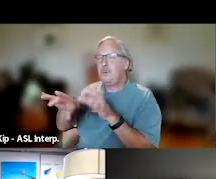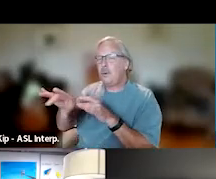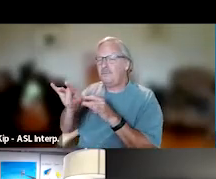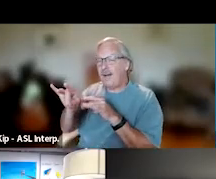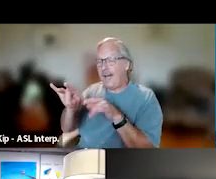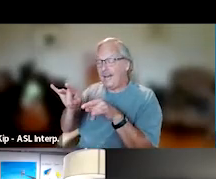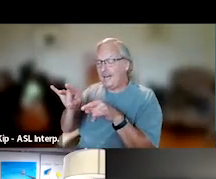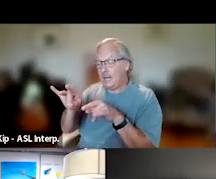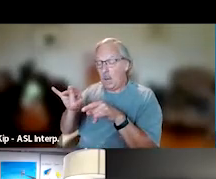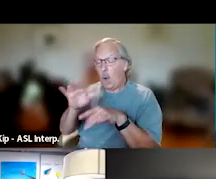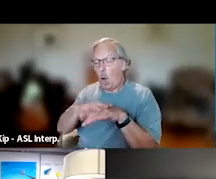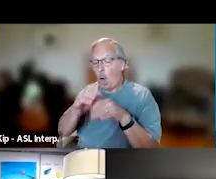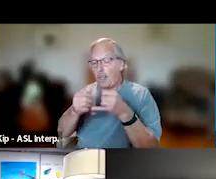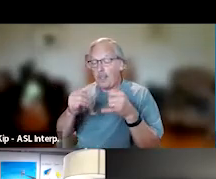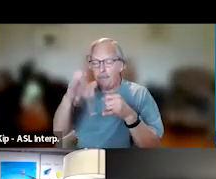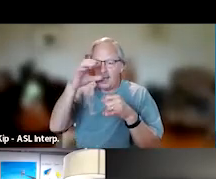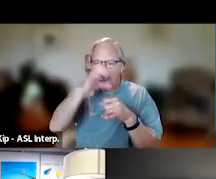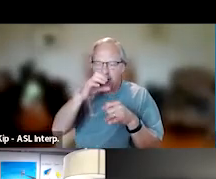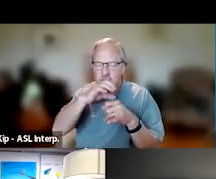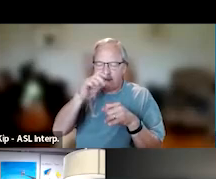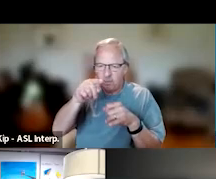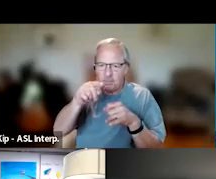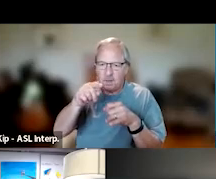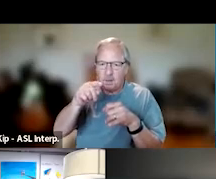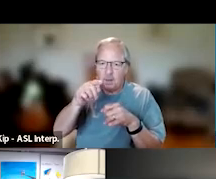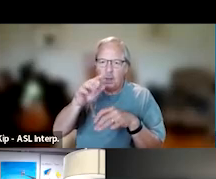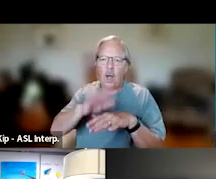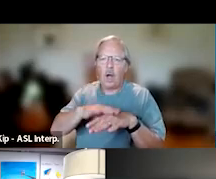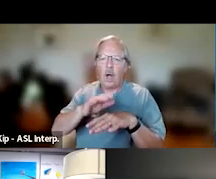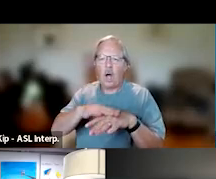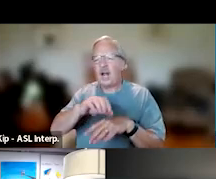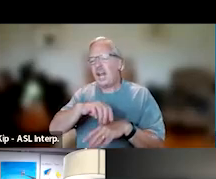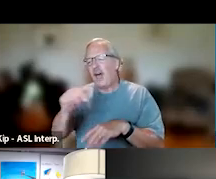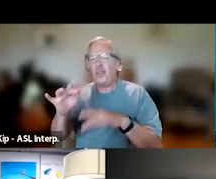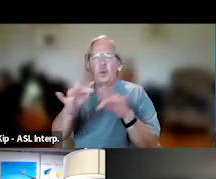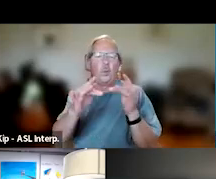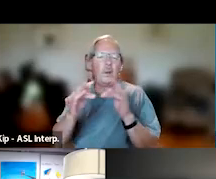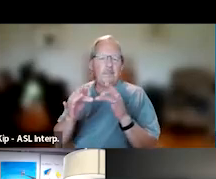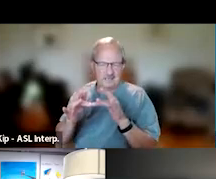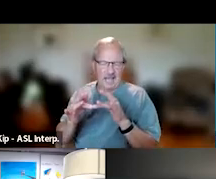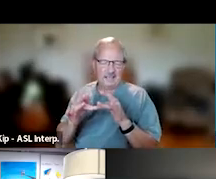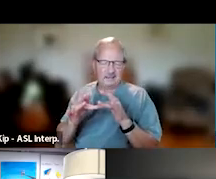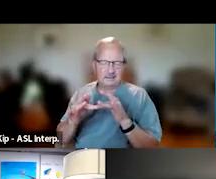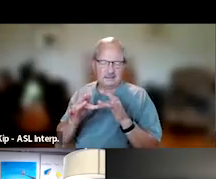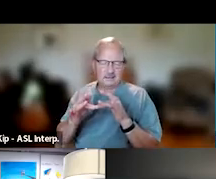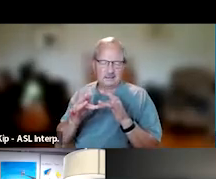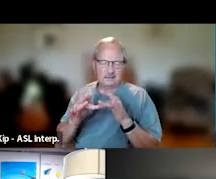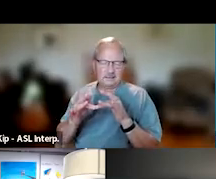by searching for them and they're on other websites. But it's a little, for the most part,